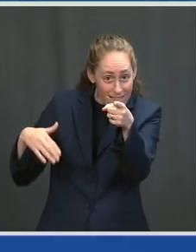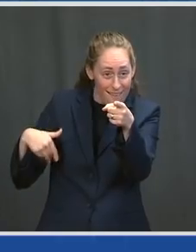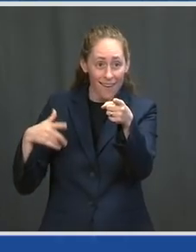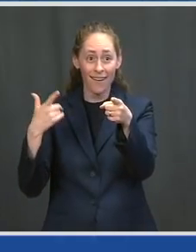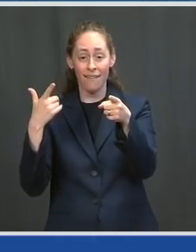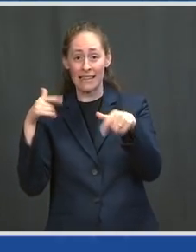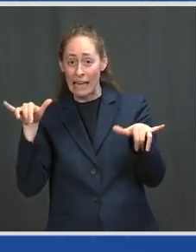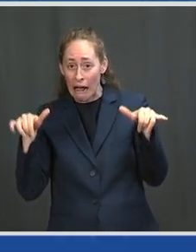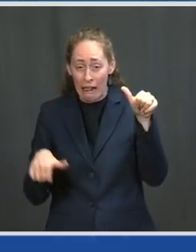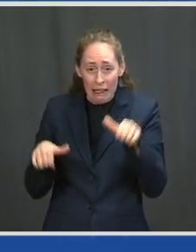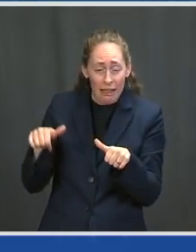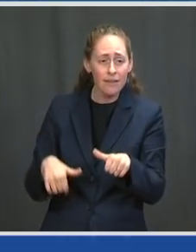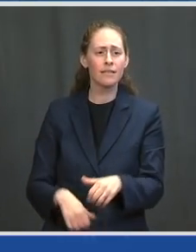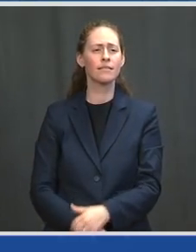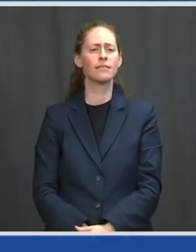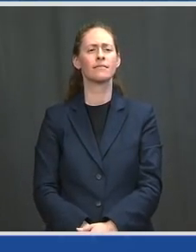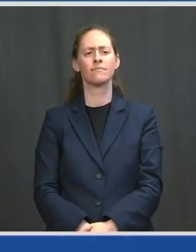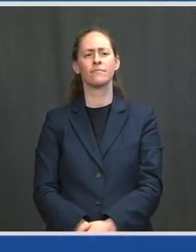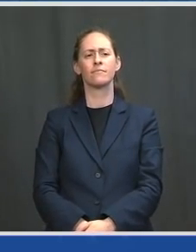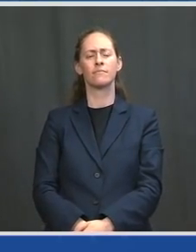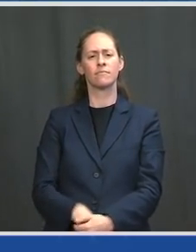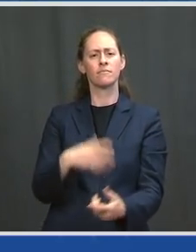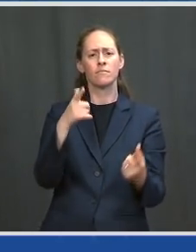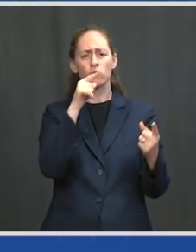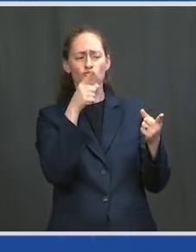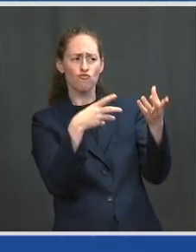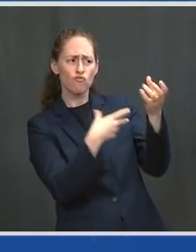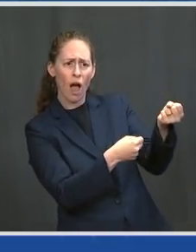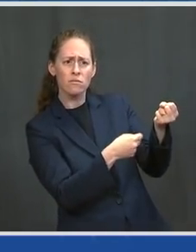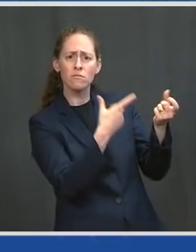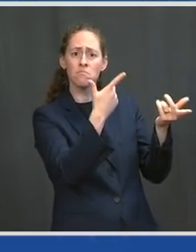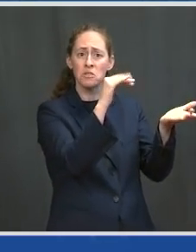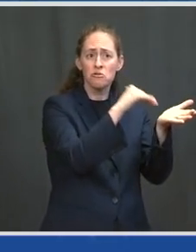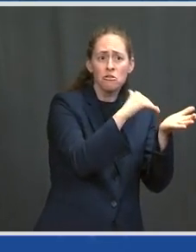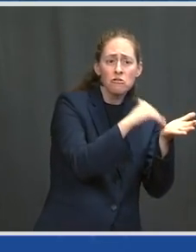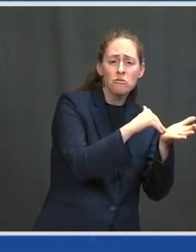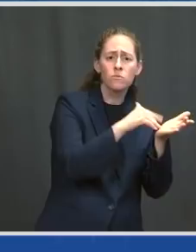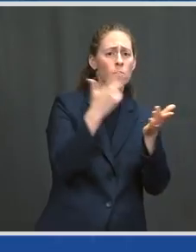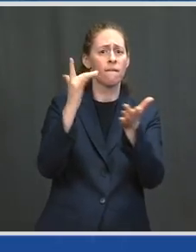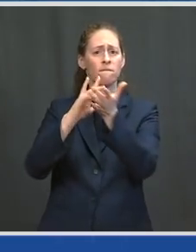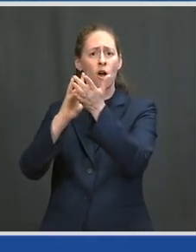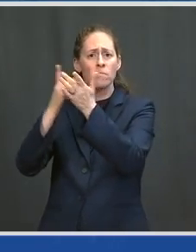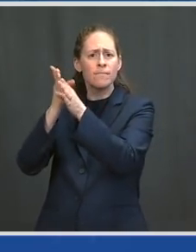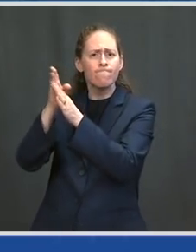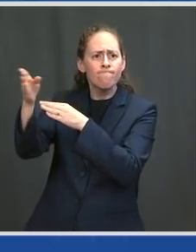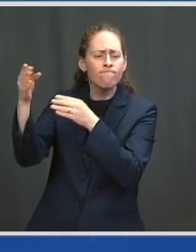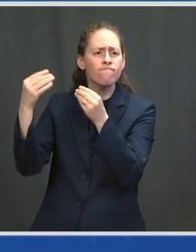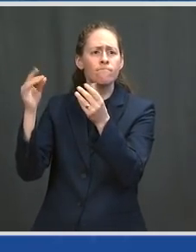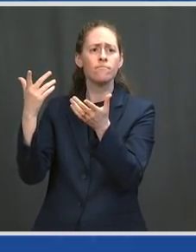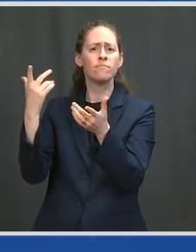talk to someone you trust -- your physician, your pharmacist, your next-door neighbor who got the shot.